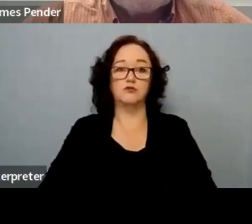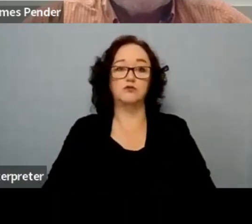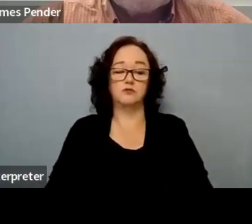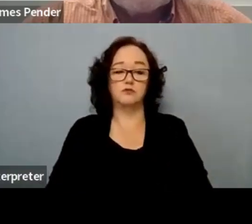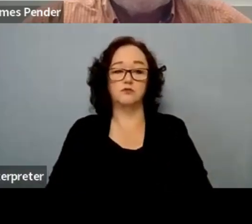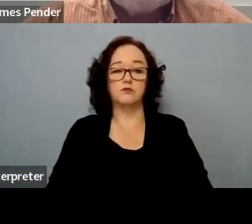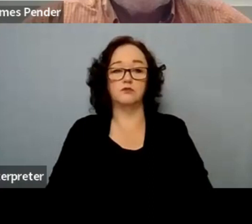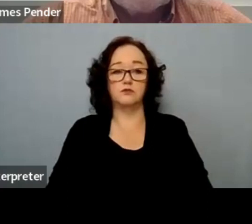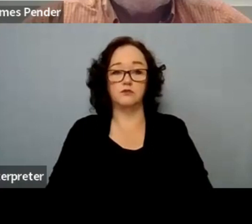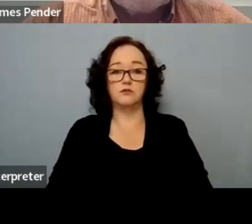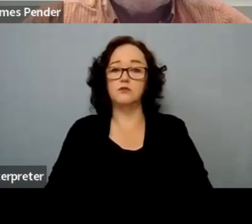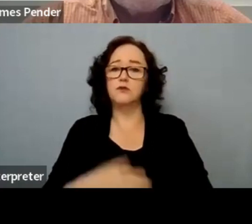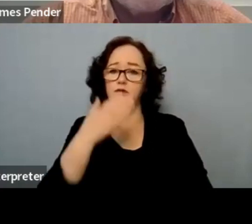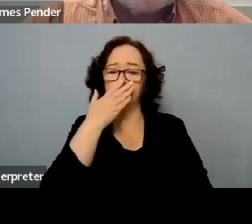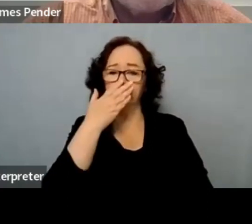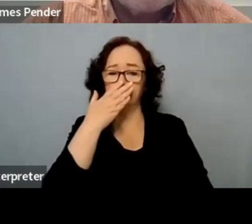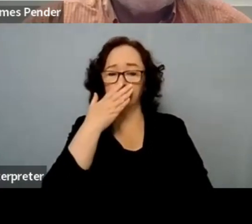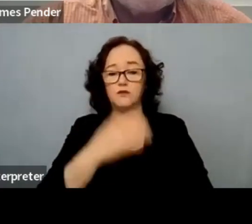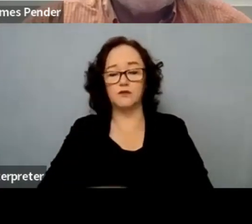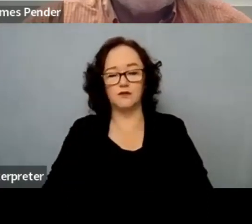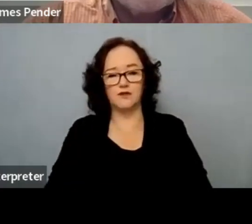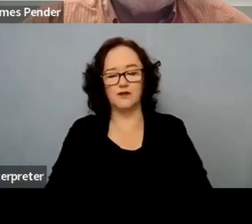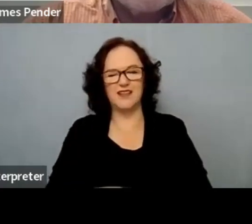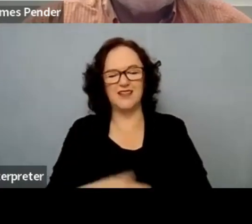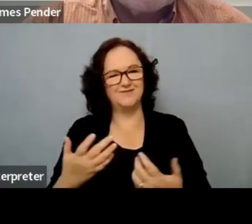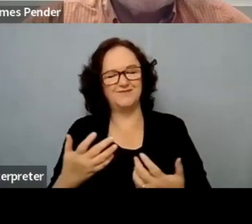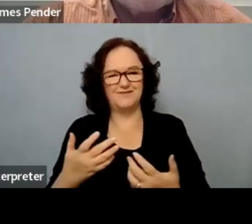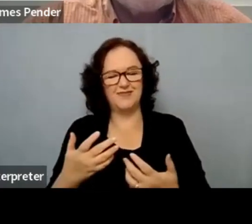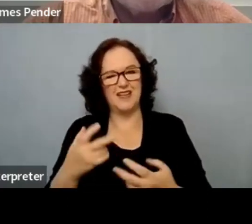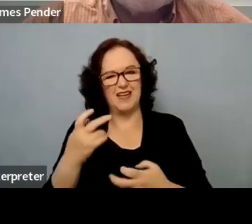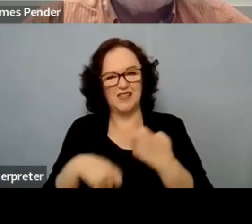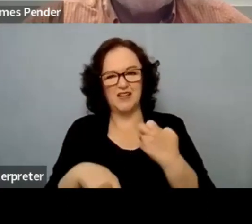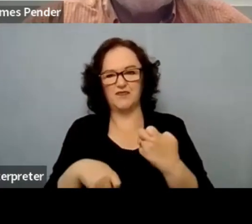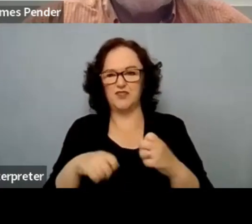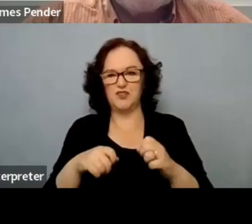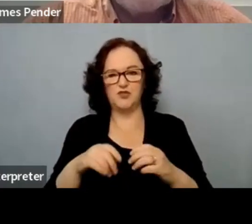Maria Crowley: Thank you, it's not often easy to tweeze some of those things out, is it? Drew Nagele: Not at all?